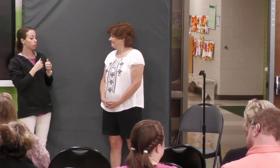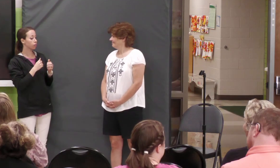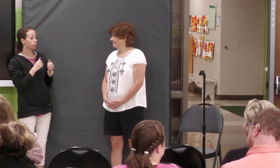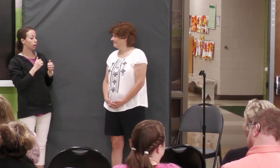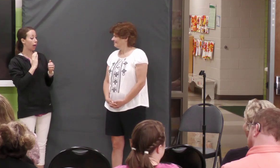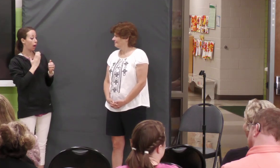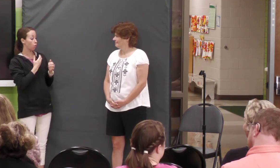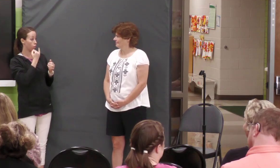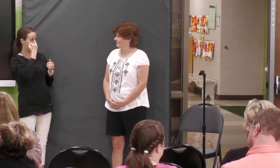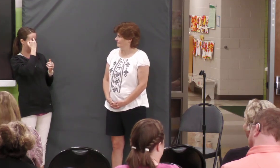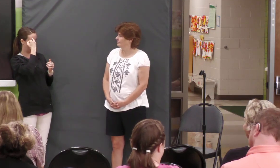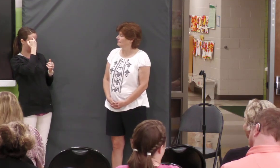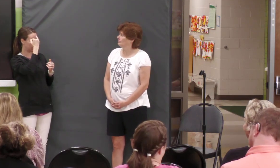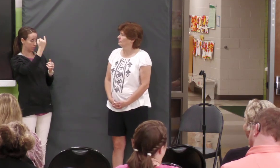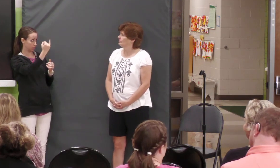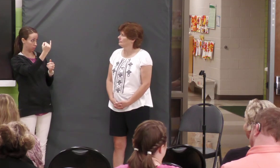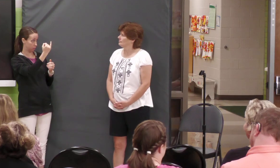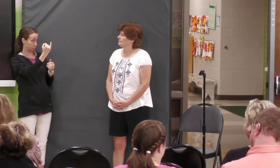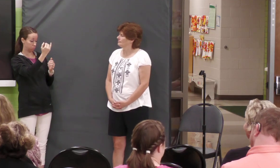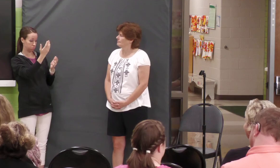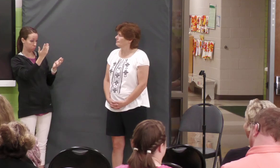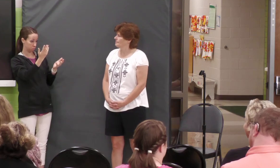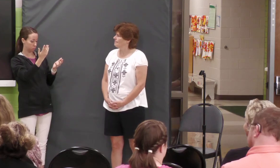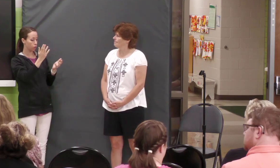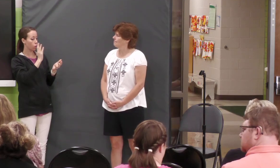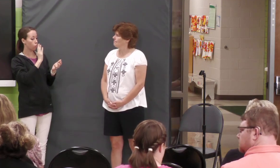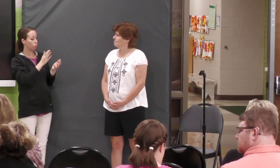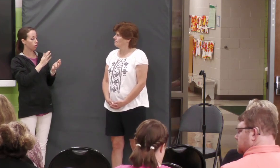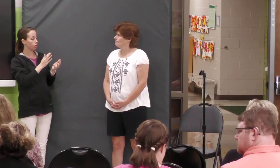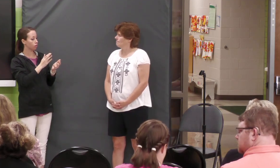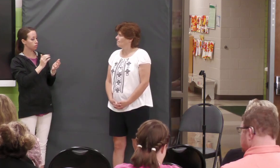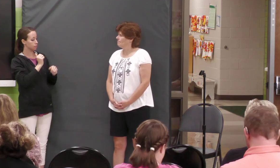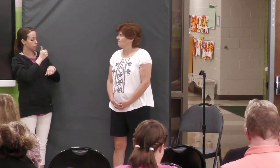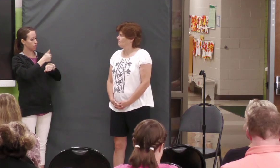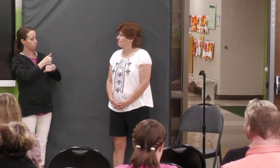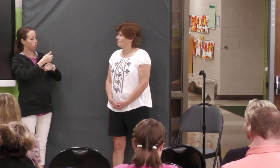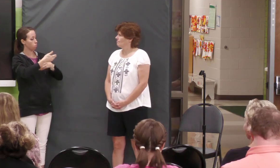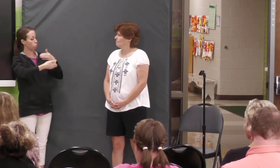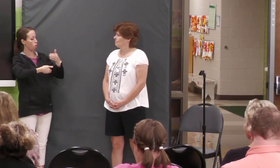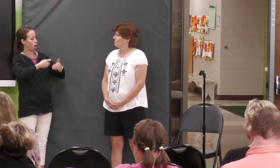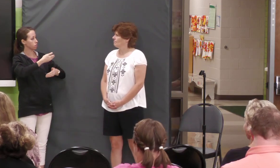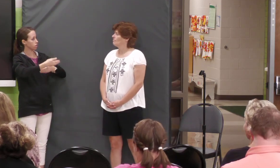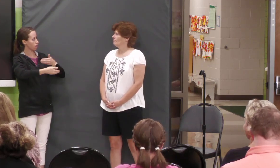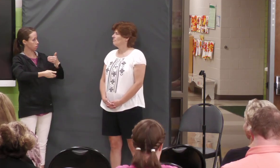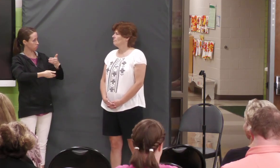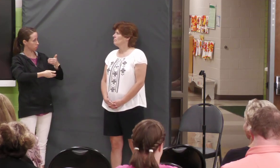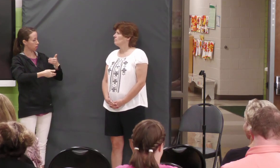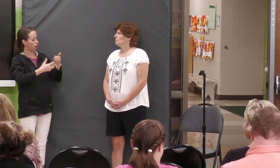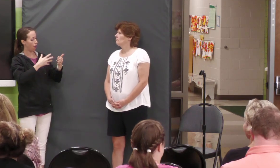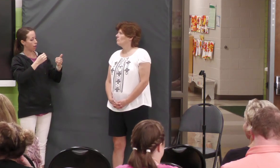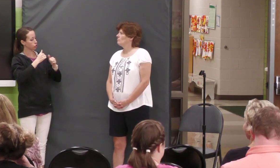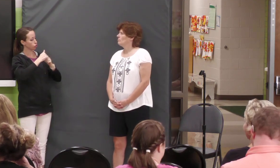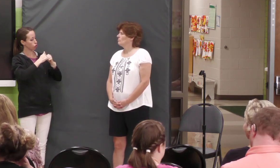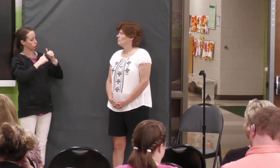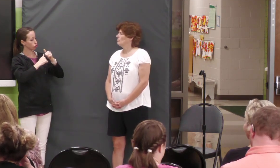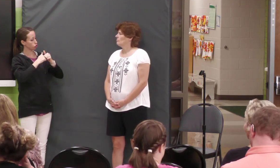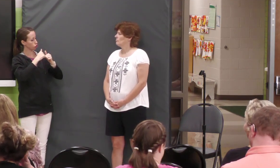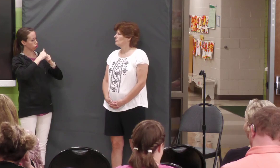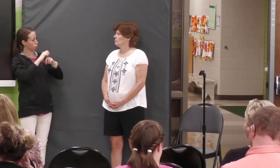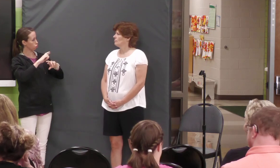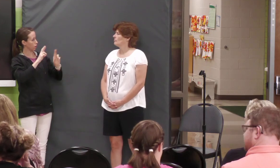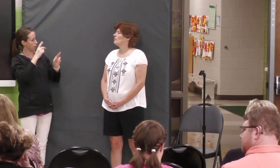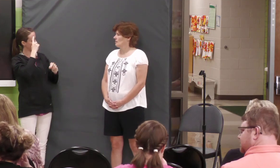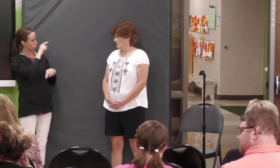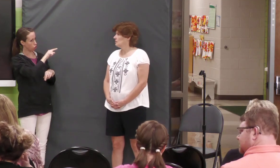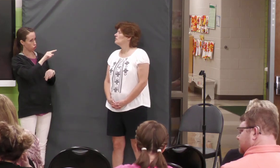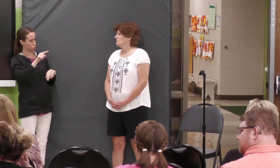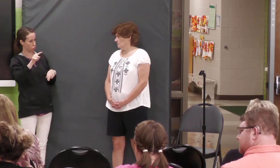to get a a process and um a structure in place where you guys would would know everything would